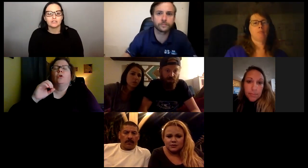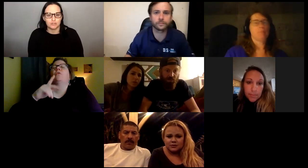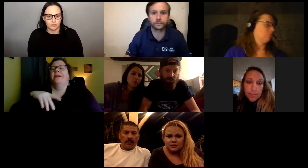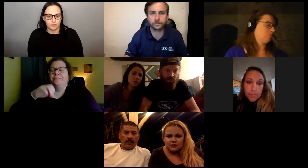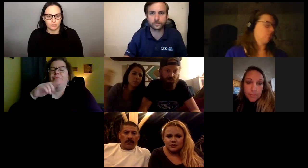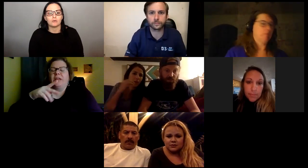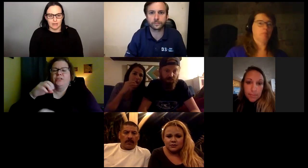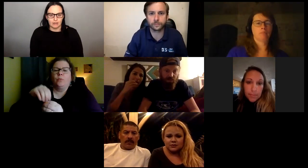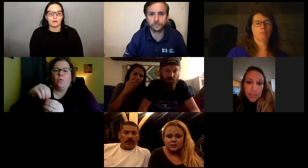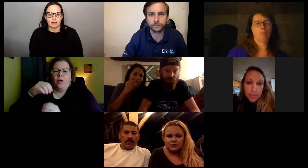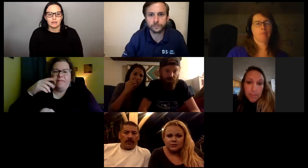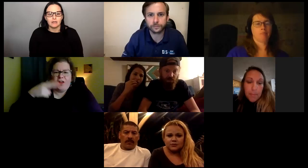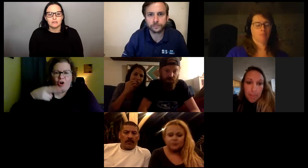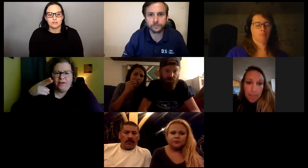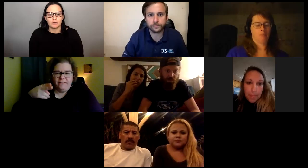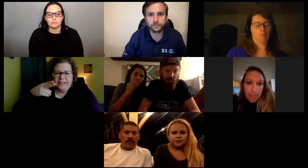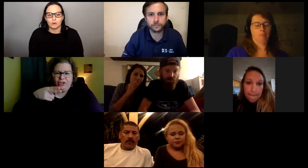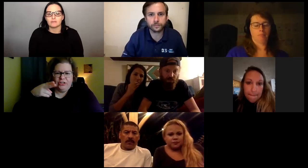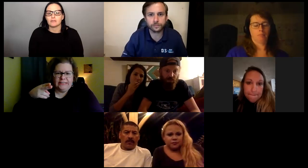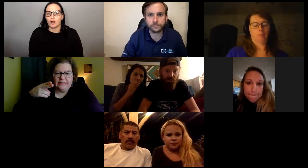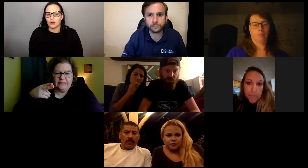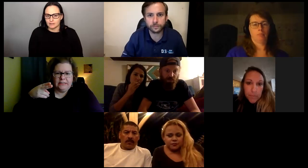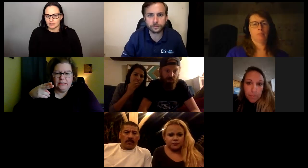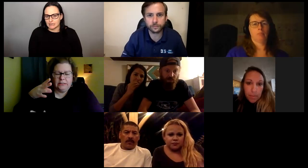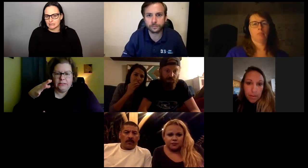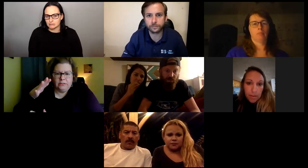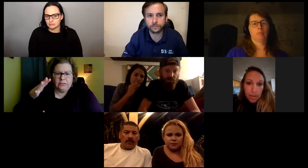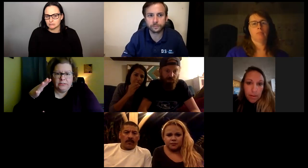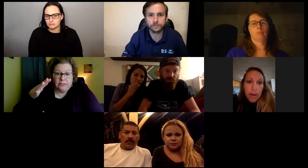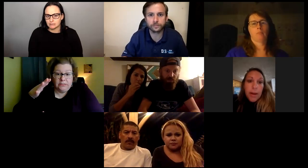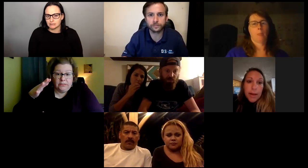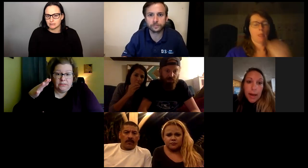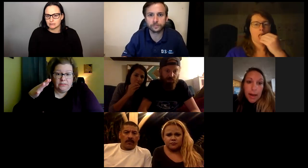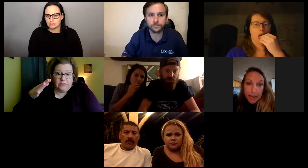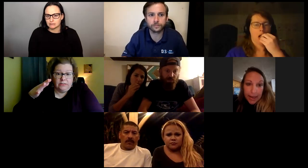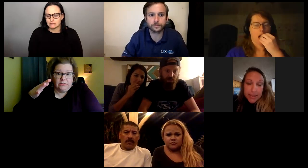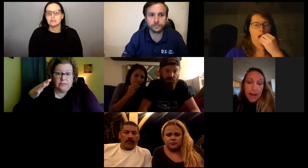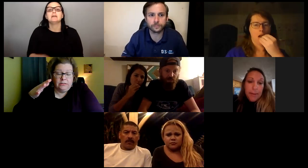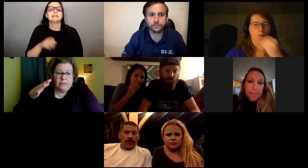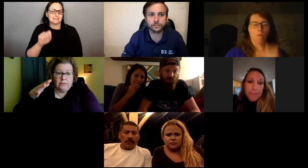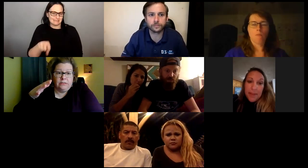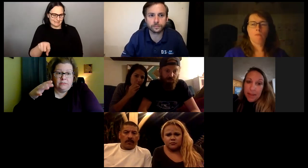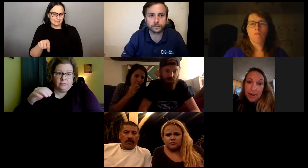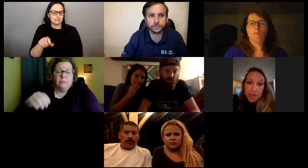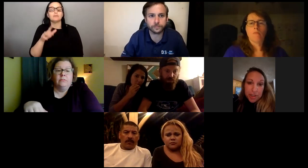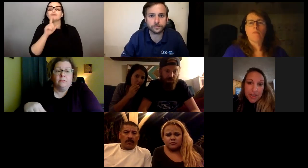two okay okay so more of the hard of hearing